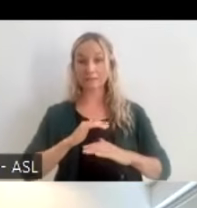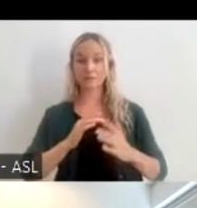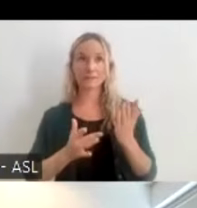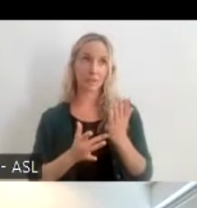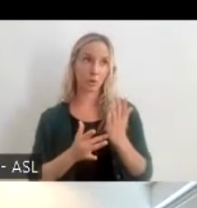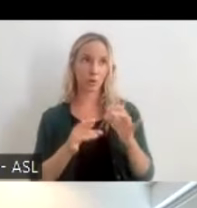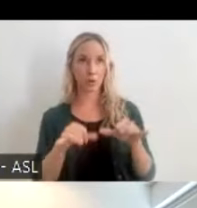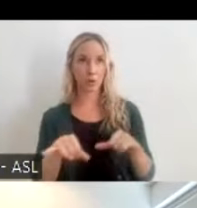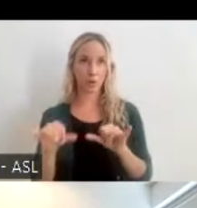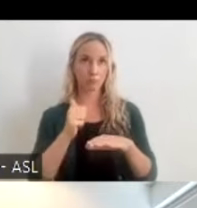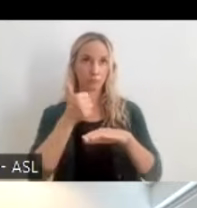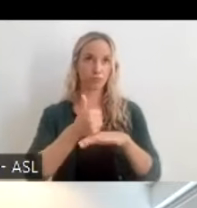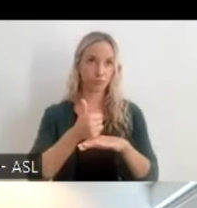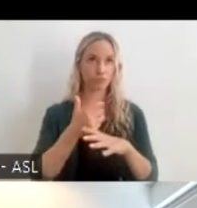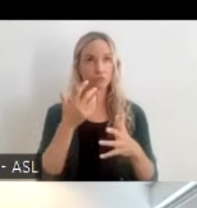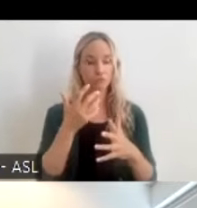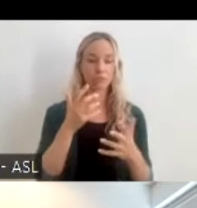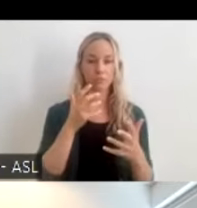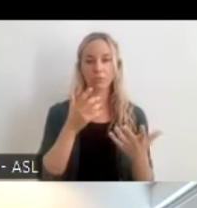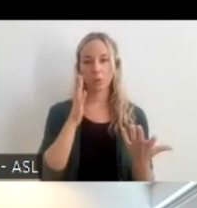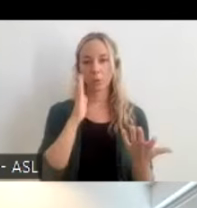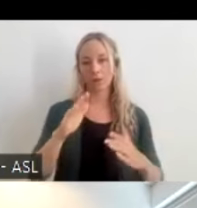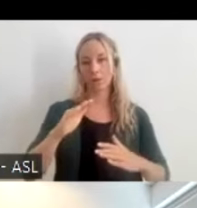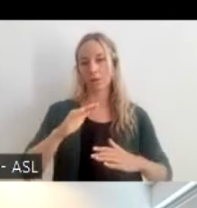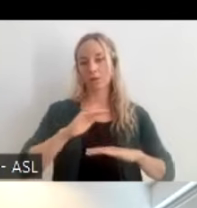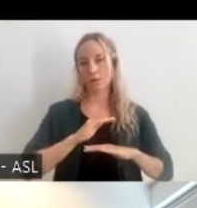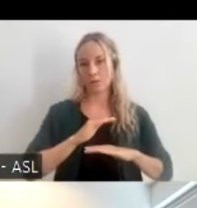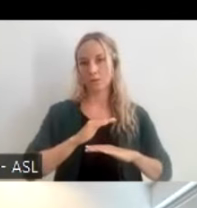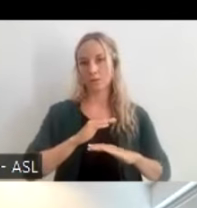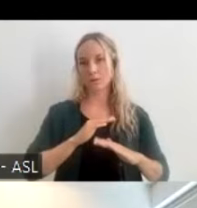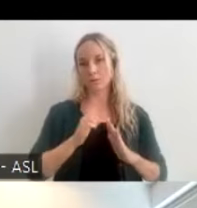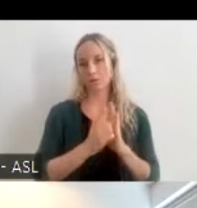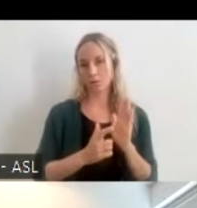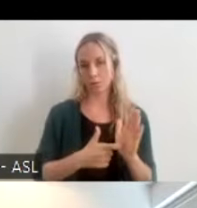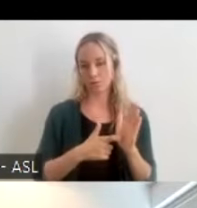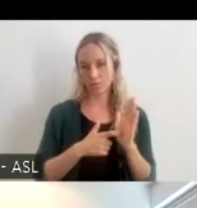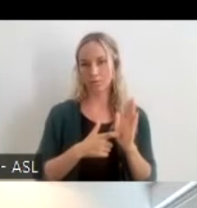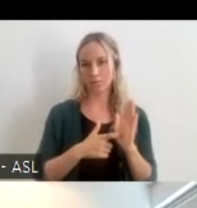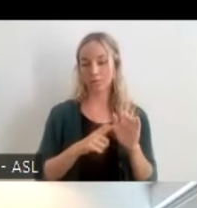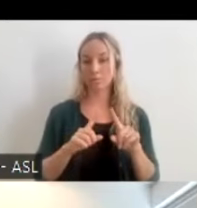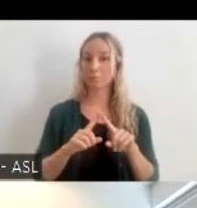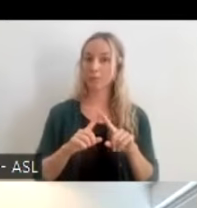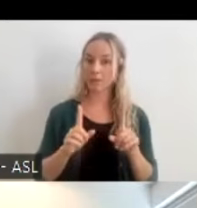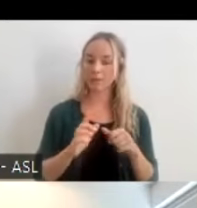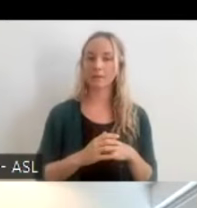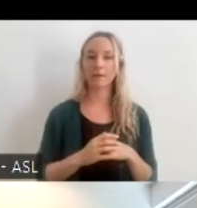But I also think it gives some latitude that's also helpful, Once you have a standard, a place may meet the standard